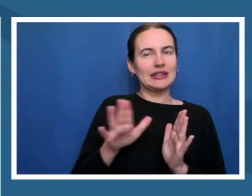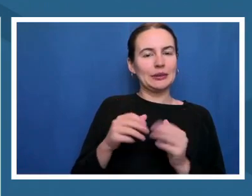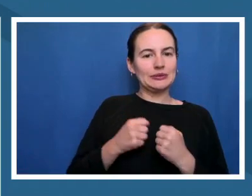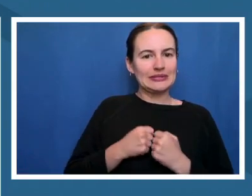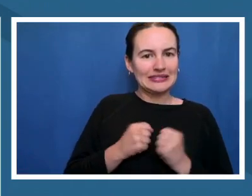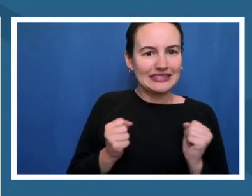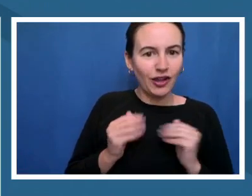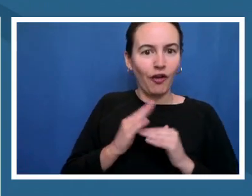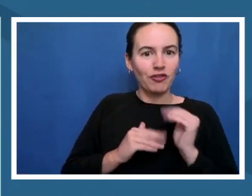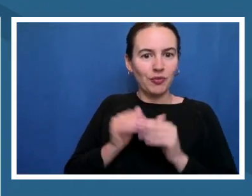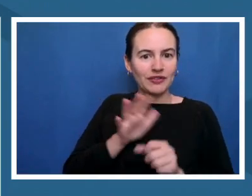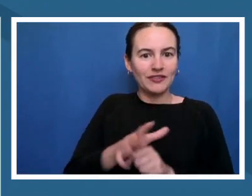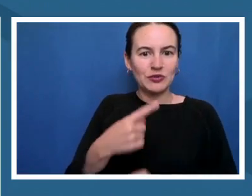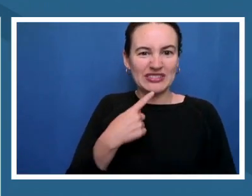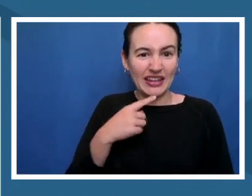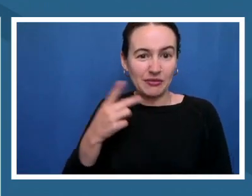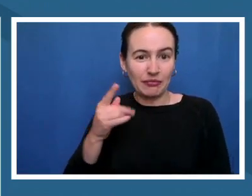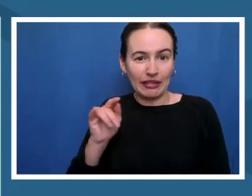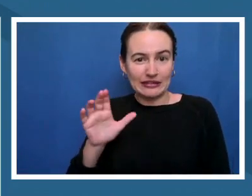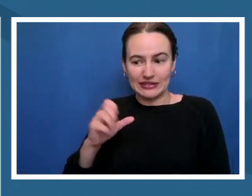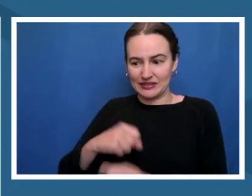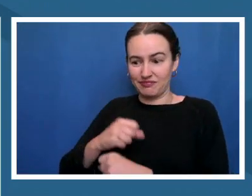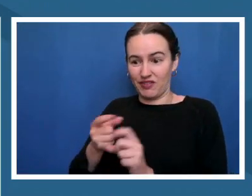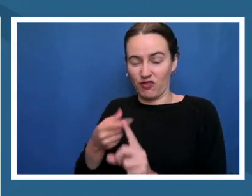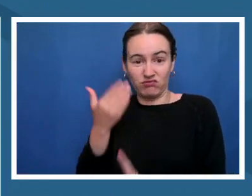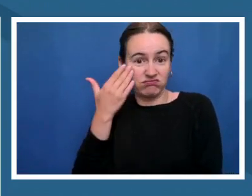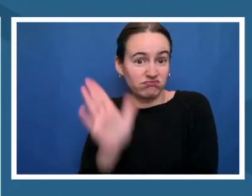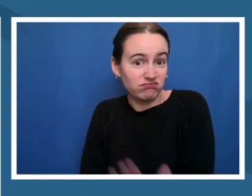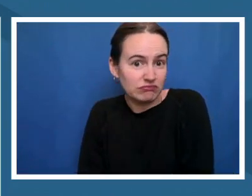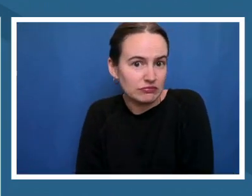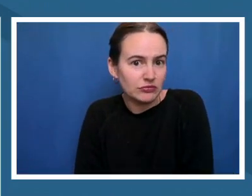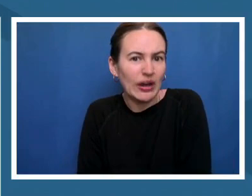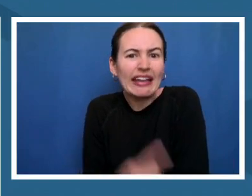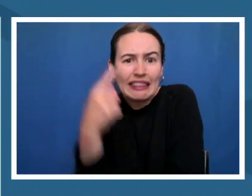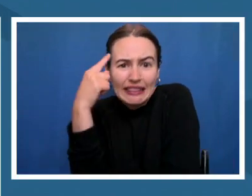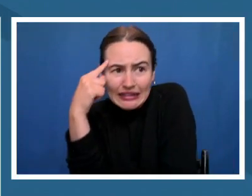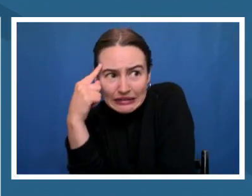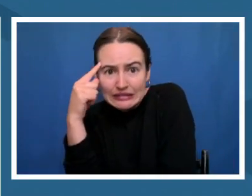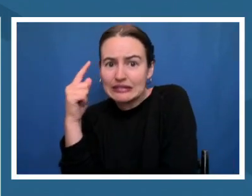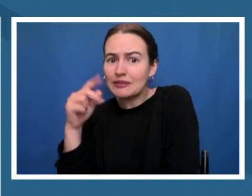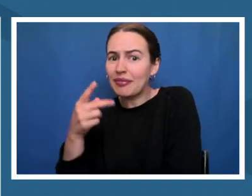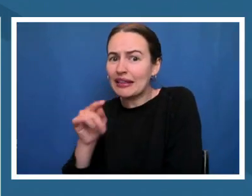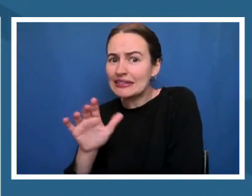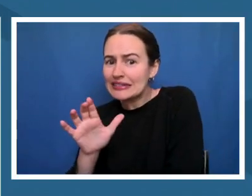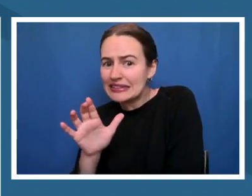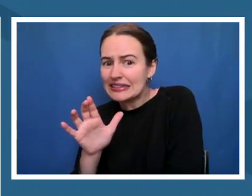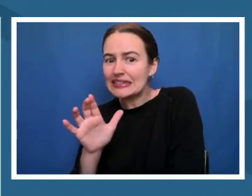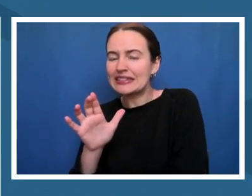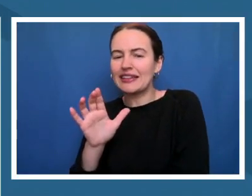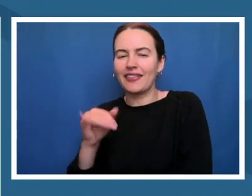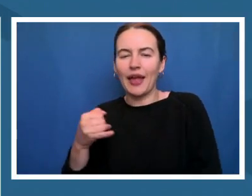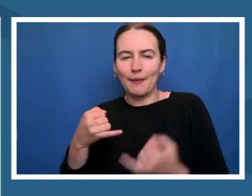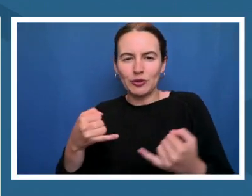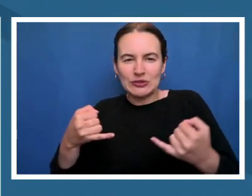plastic's made of or i think this is plastic and and kind of push that